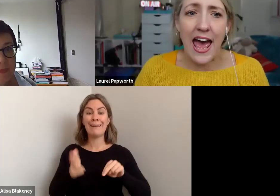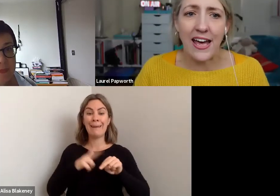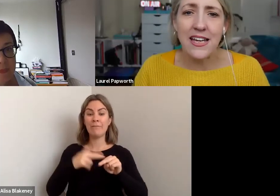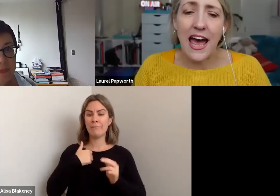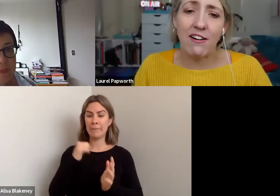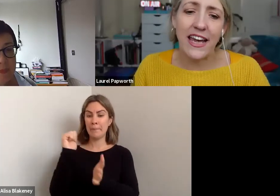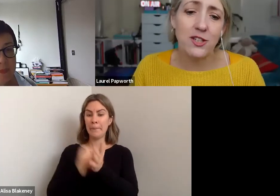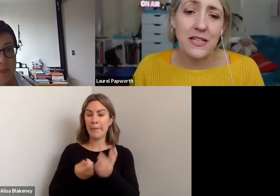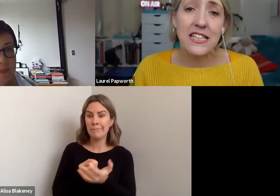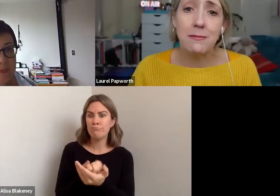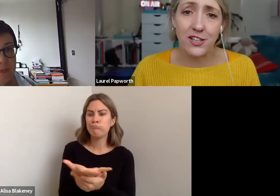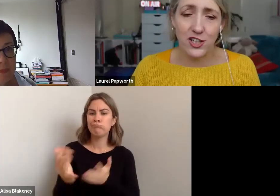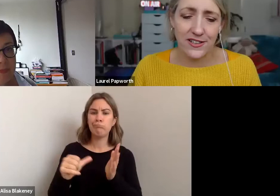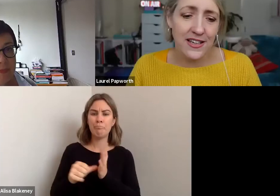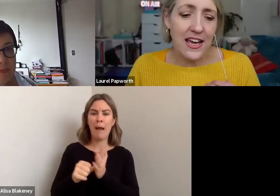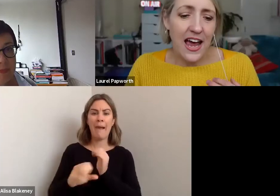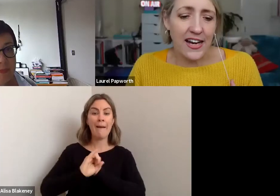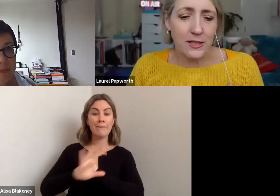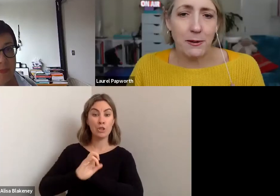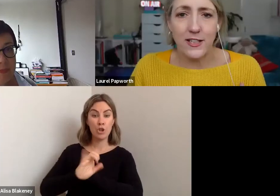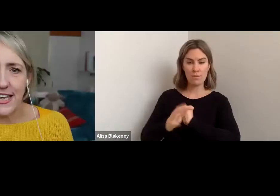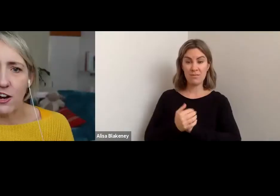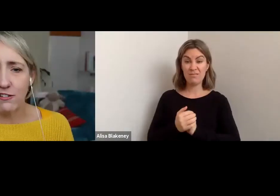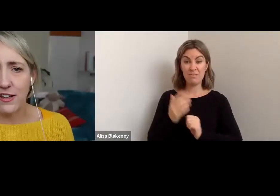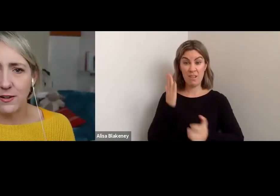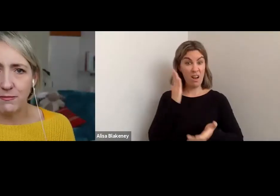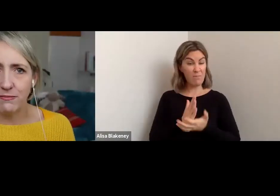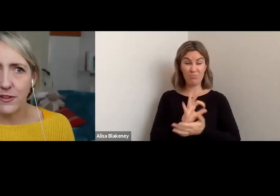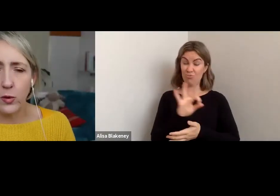ad our engagement diminishes and it's because the algorithm, which